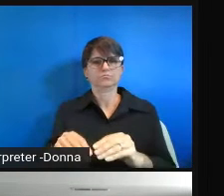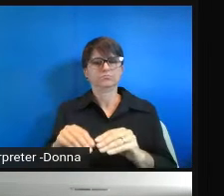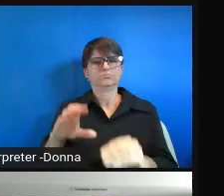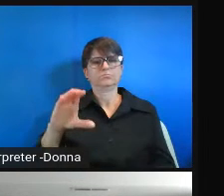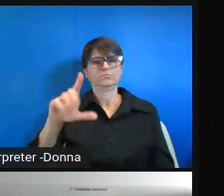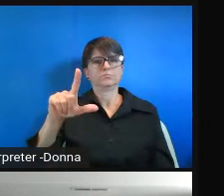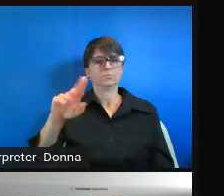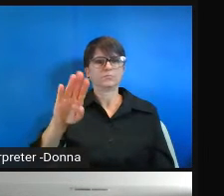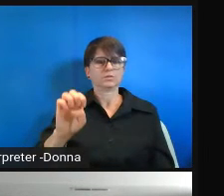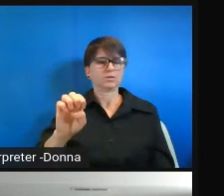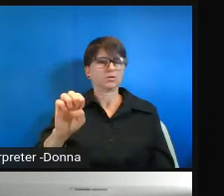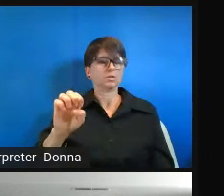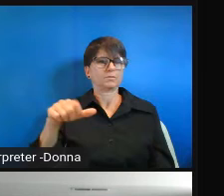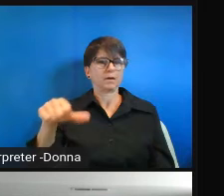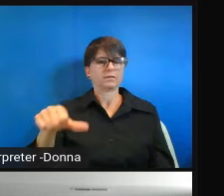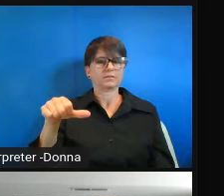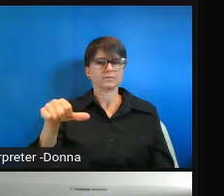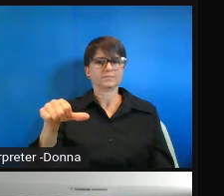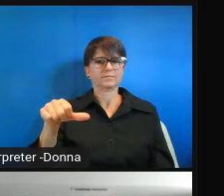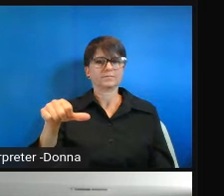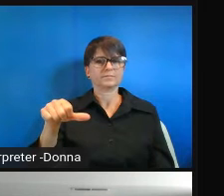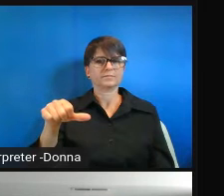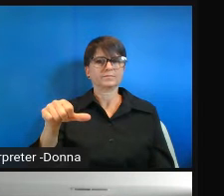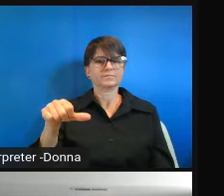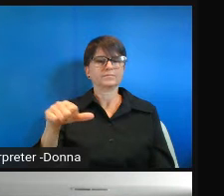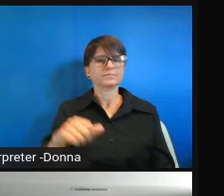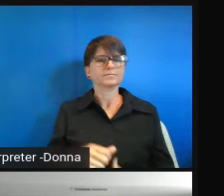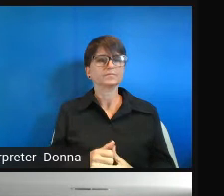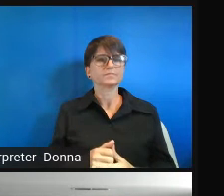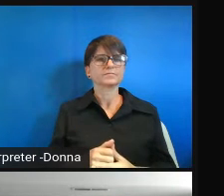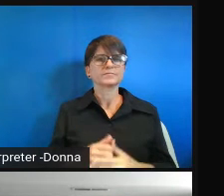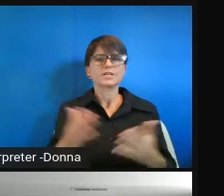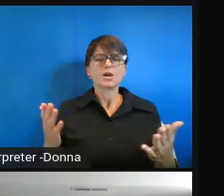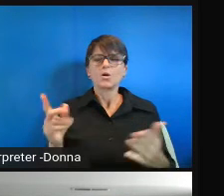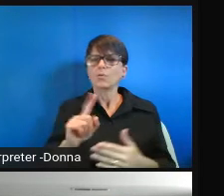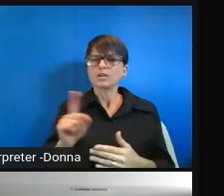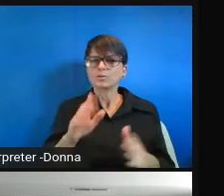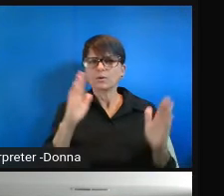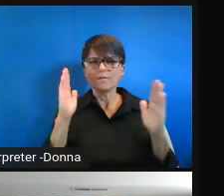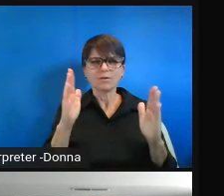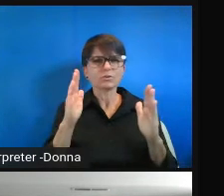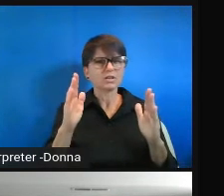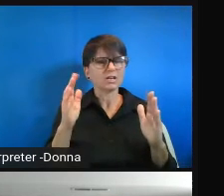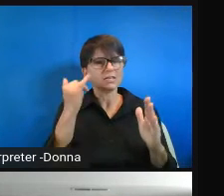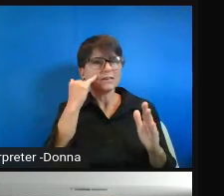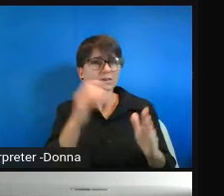Which element to focus on when the dialog is opened depends on the type and amount of content within the dialog.